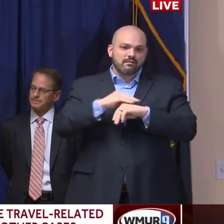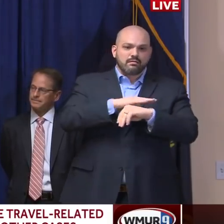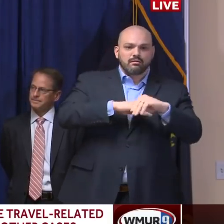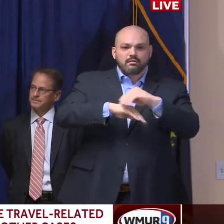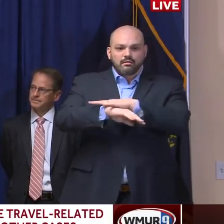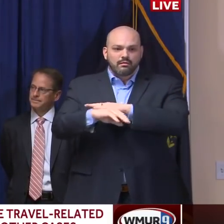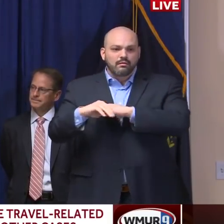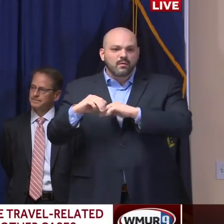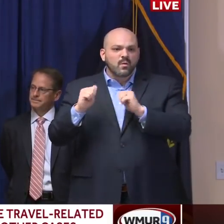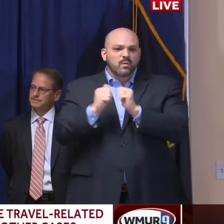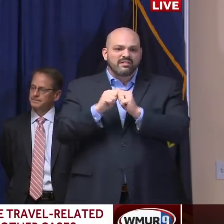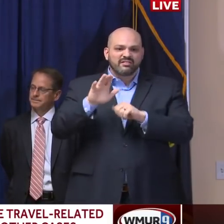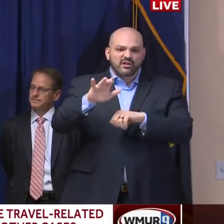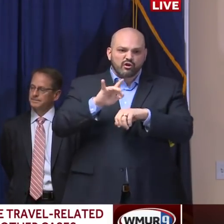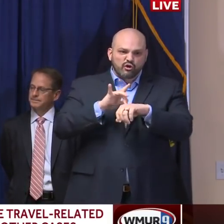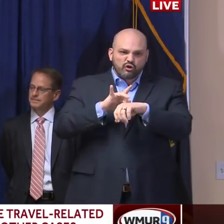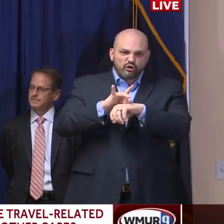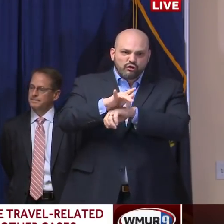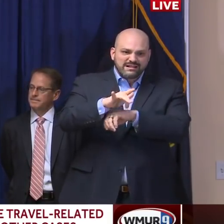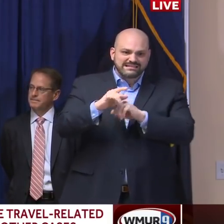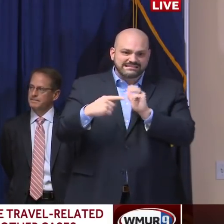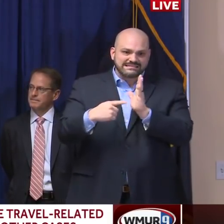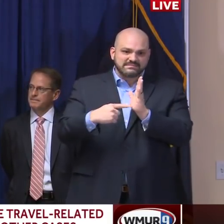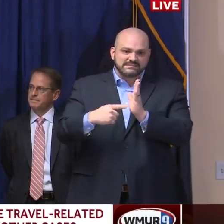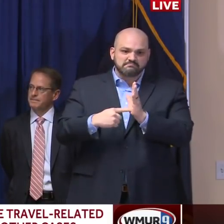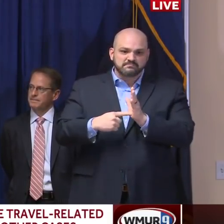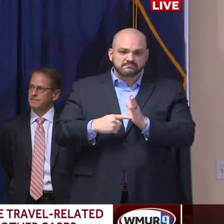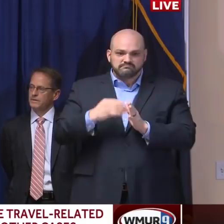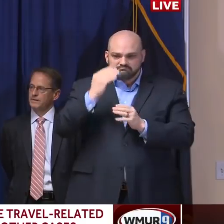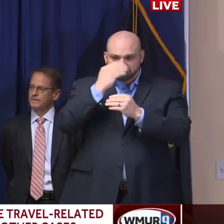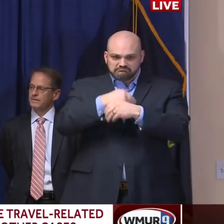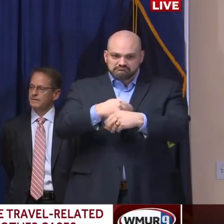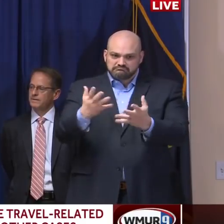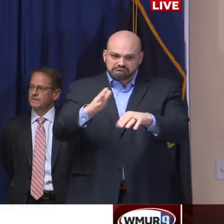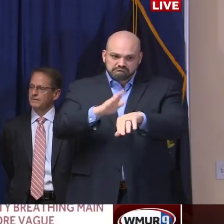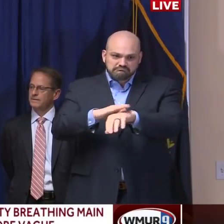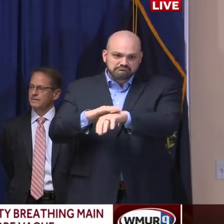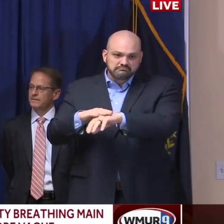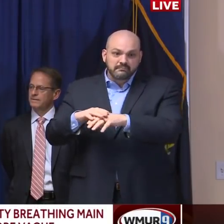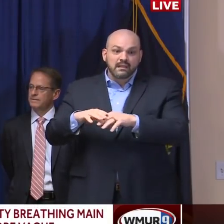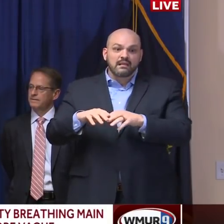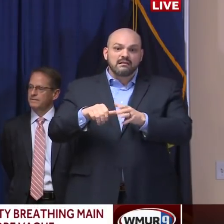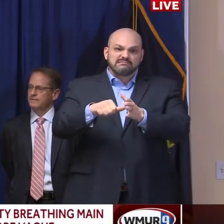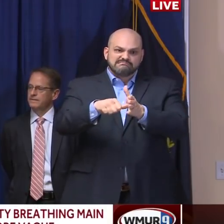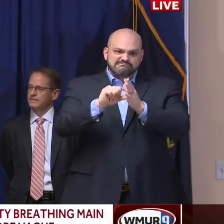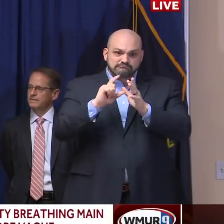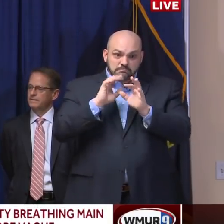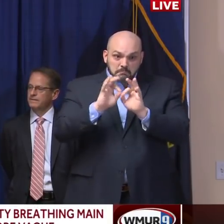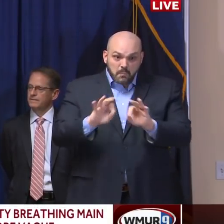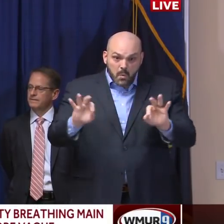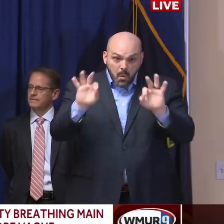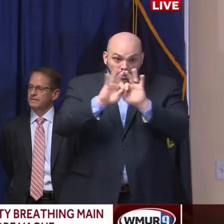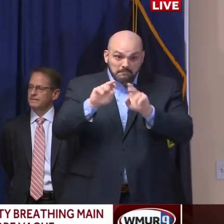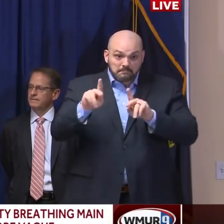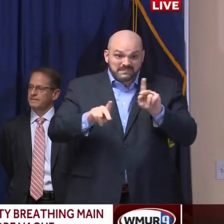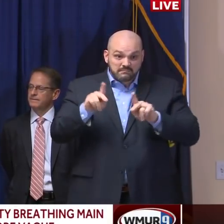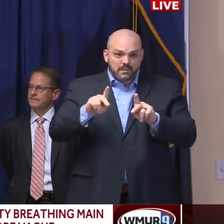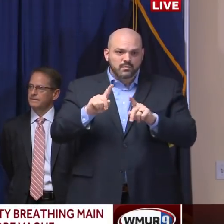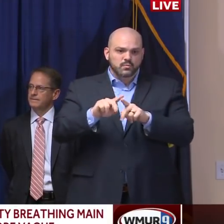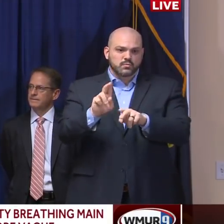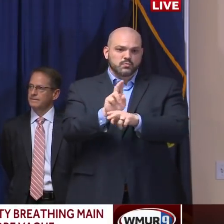WE KNOW THAT PEOPLE CAN TRANSMIT THIS NEW CORONAVIRUS, EVEN WITH THOSE VERY EARLY AND VERY MILD SYMPTOMS.